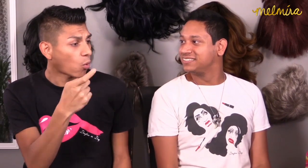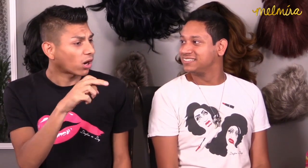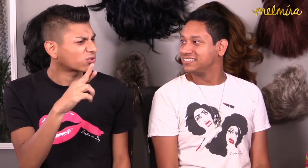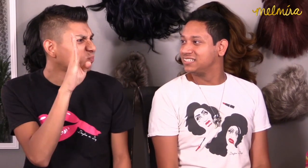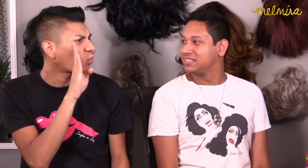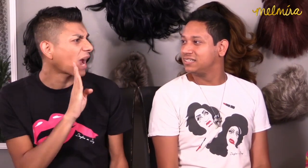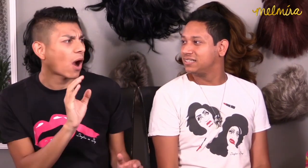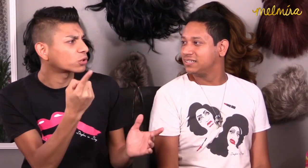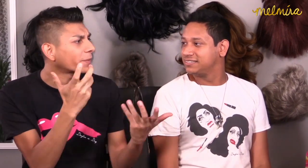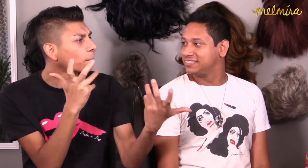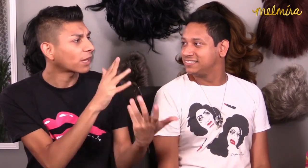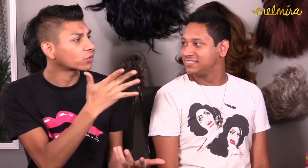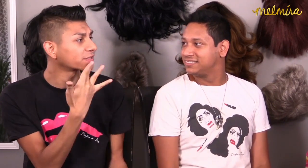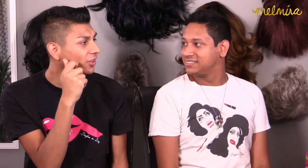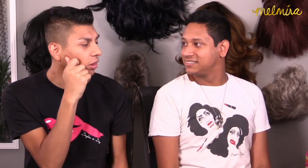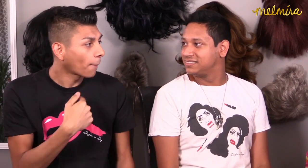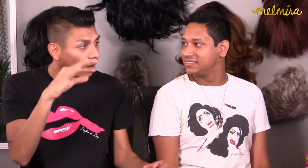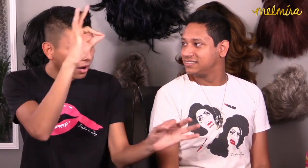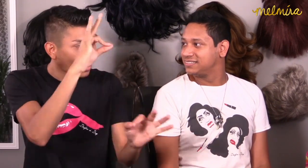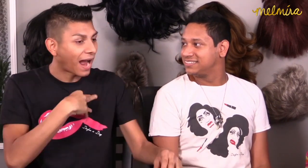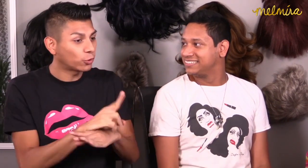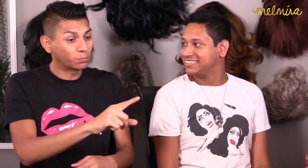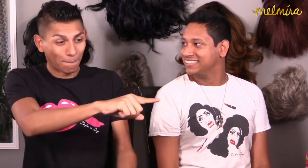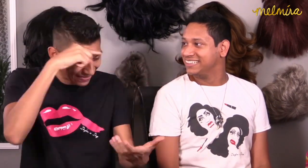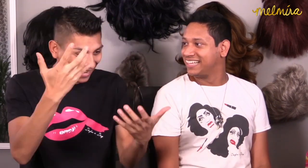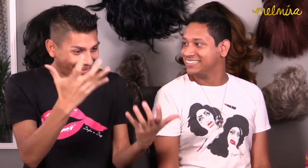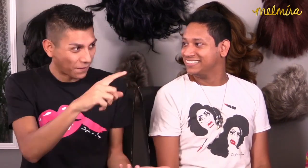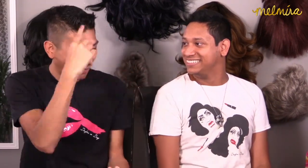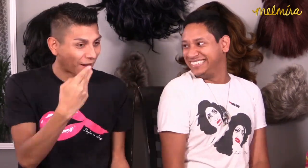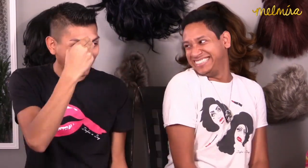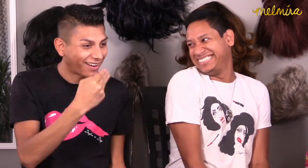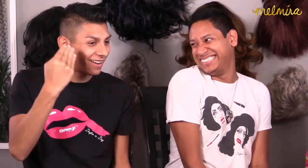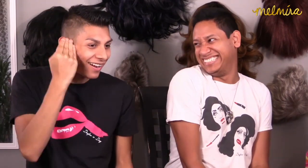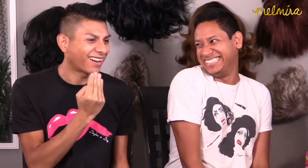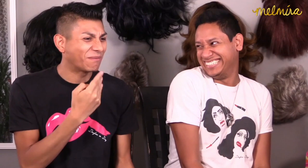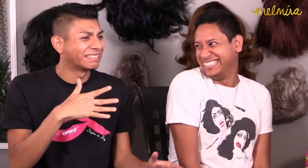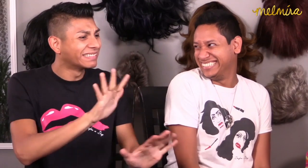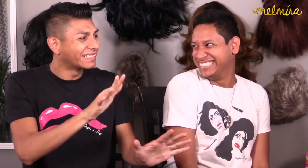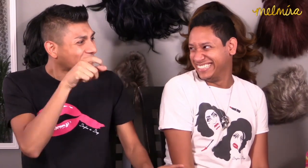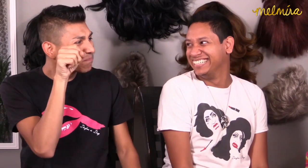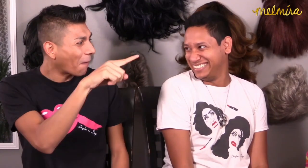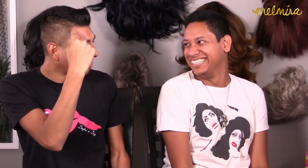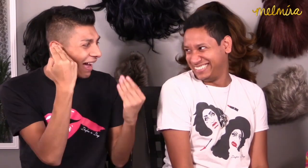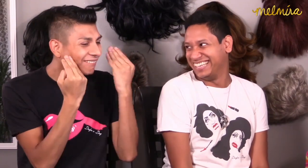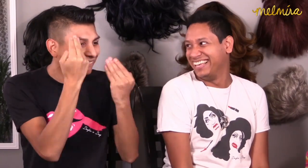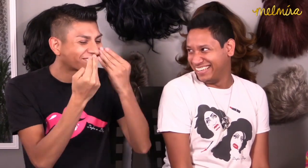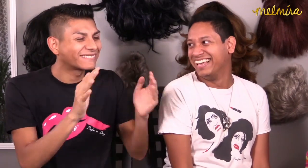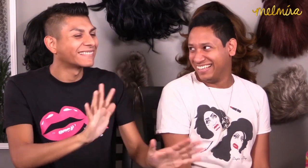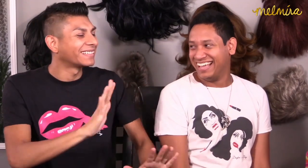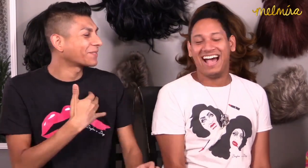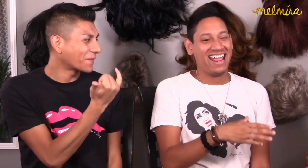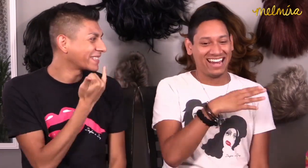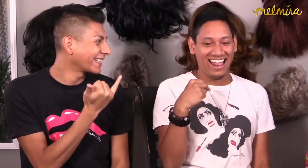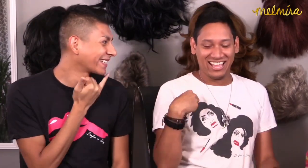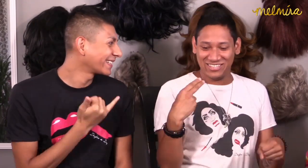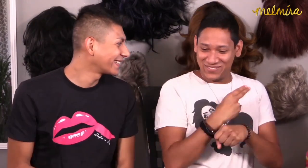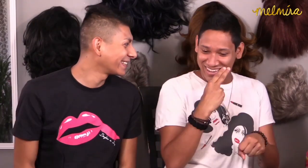skin color, I didn't know. I used black, heavy black, and he was like, no, no, I could see black all over my face, it was a mistake.